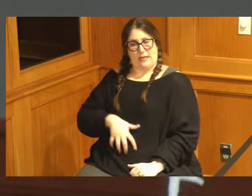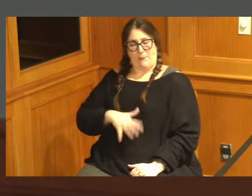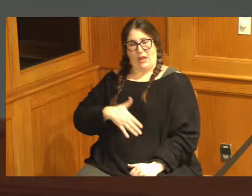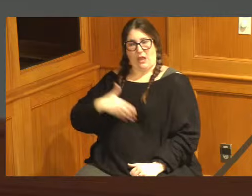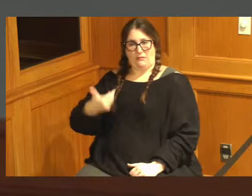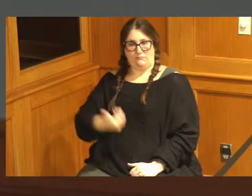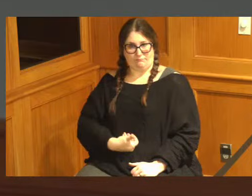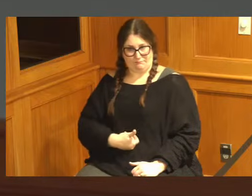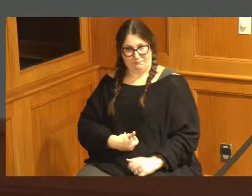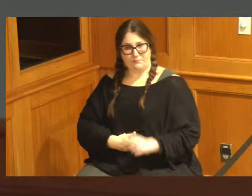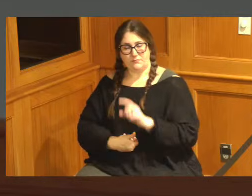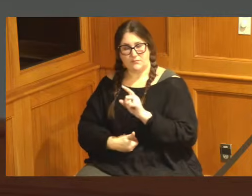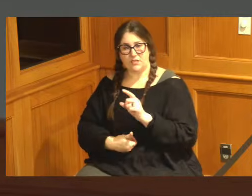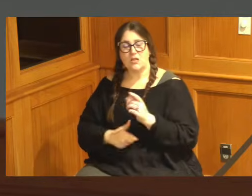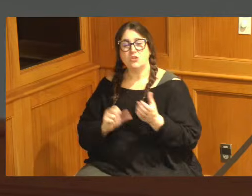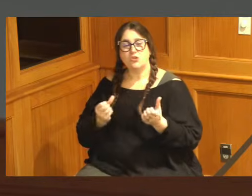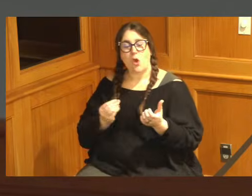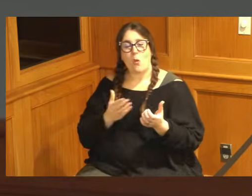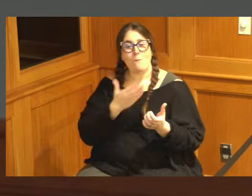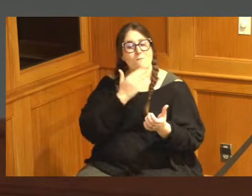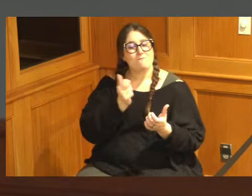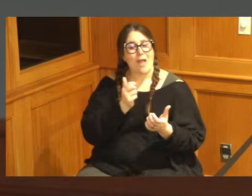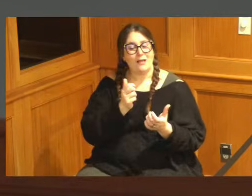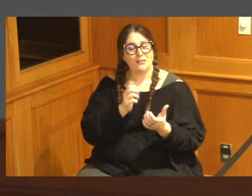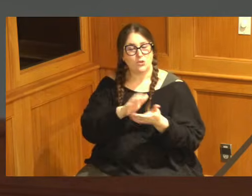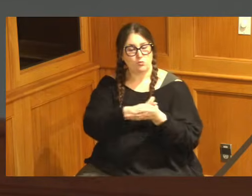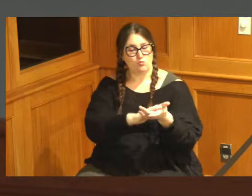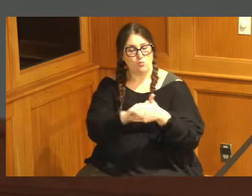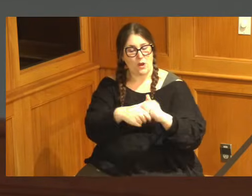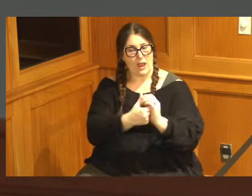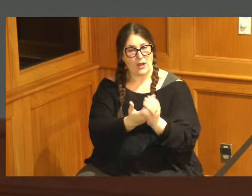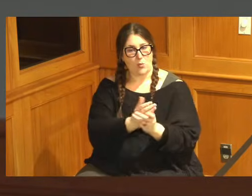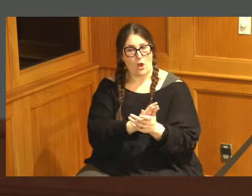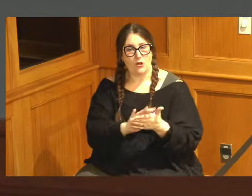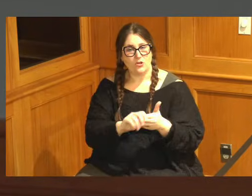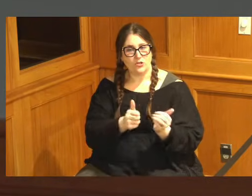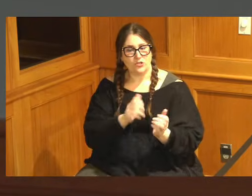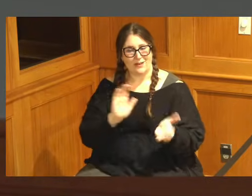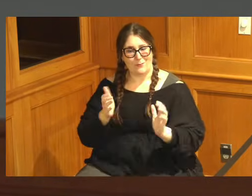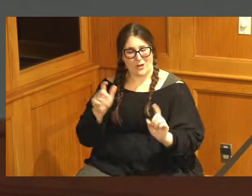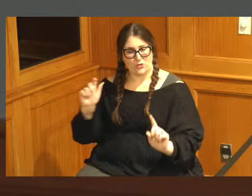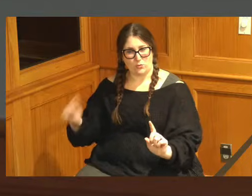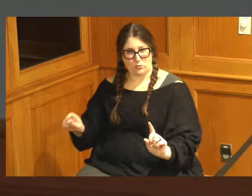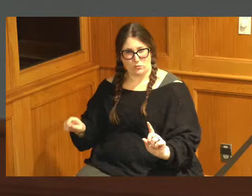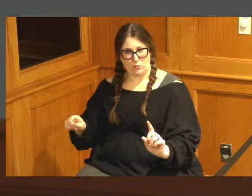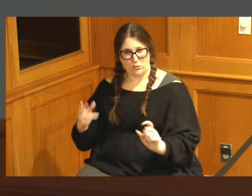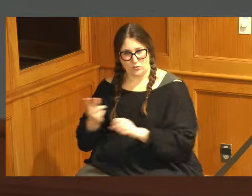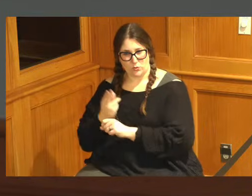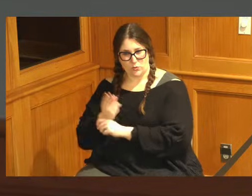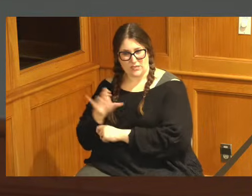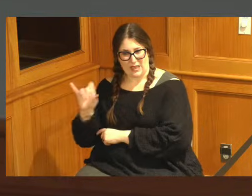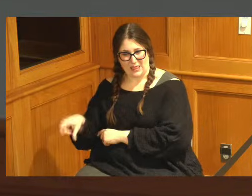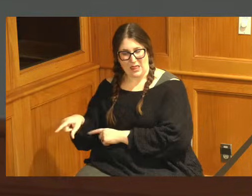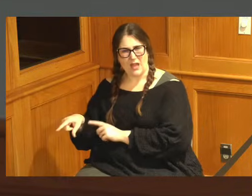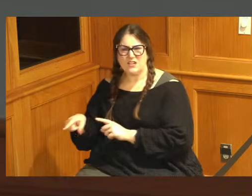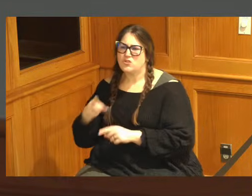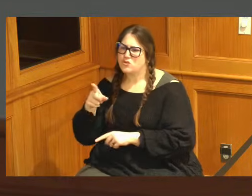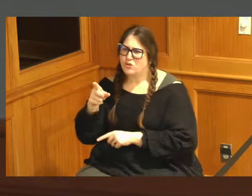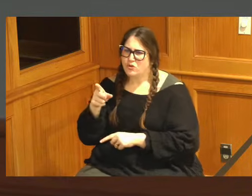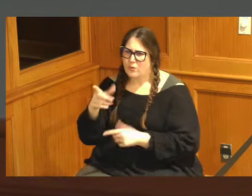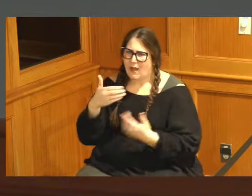than this for stomach viruses. Anything you would say in terms of that for just typical influenza?